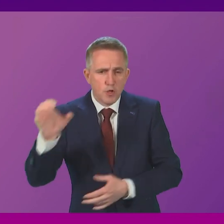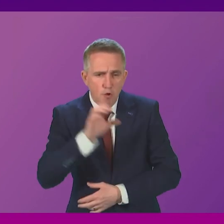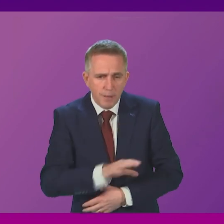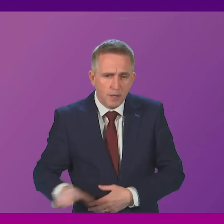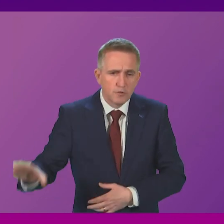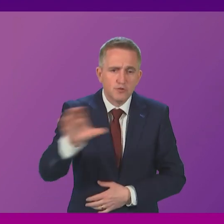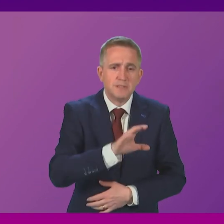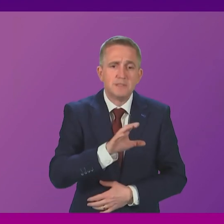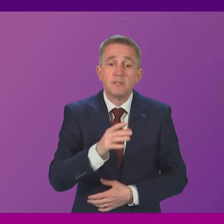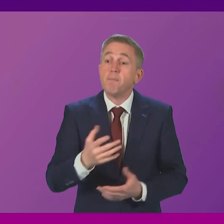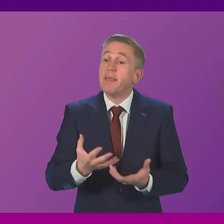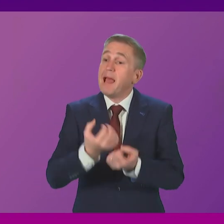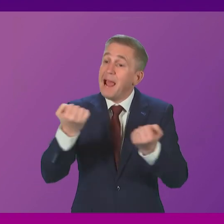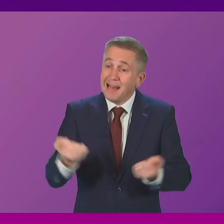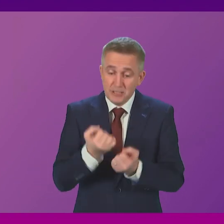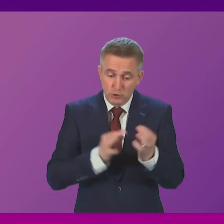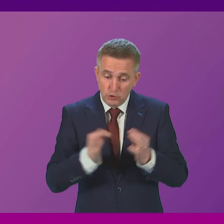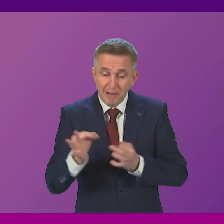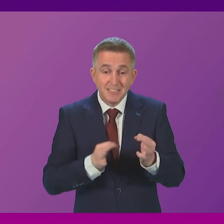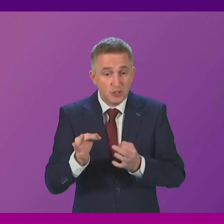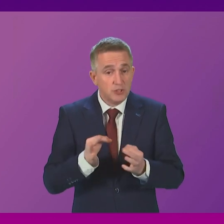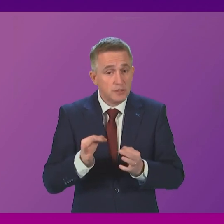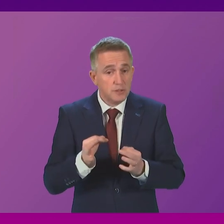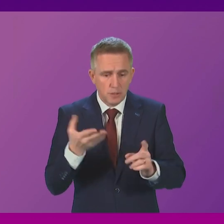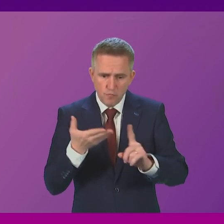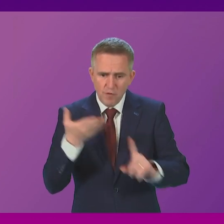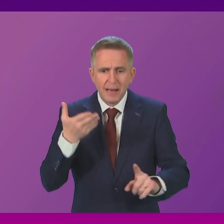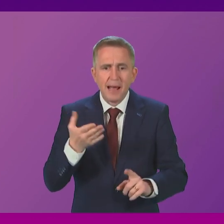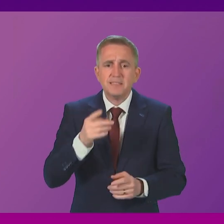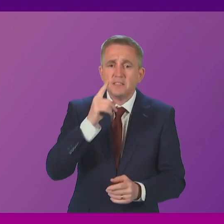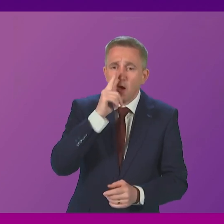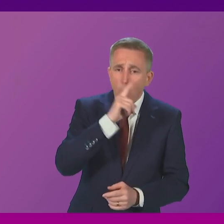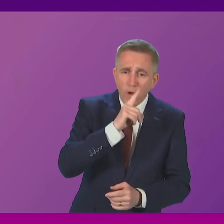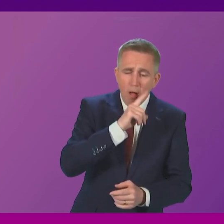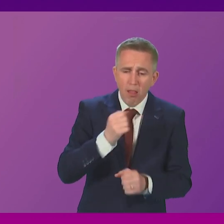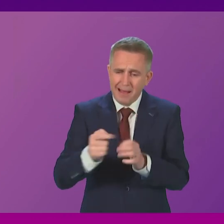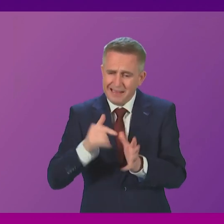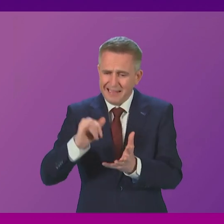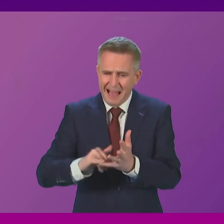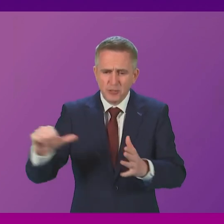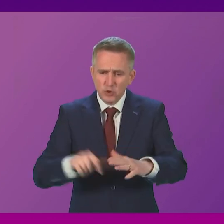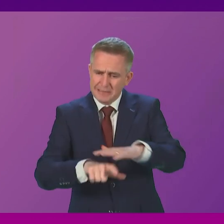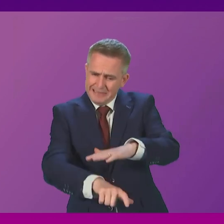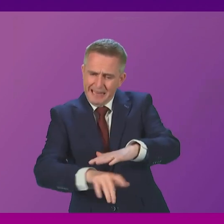an energy strategy that recognises that we need to leave oil and gas in the ground, and